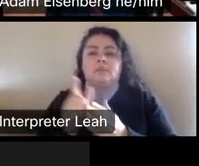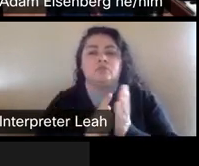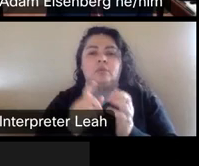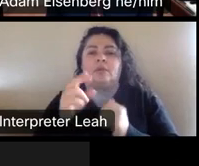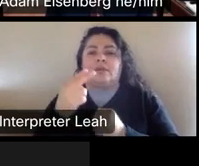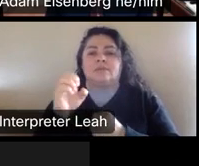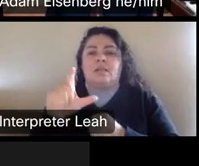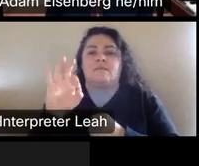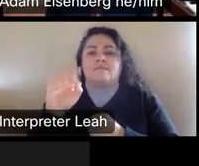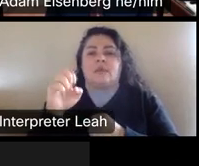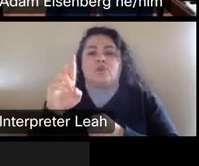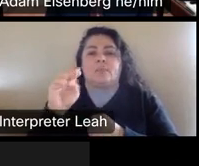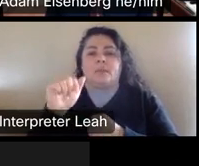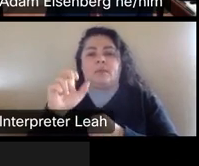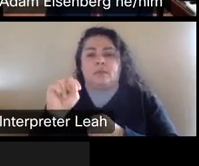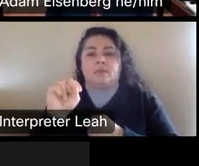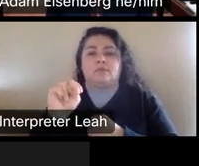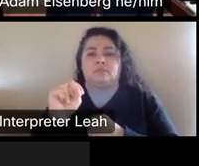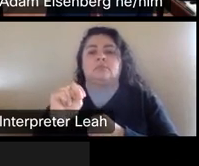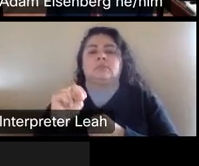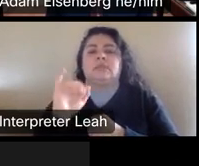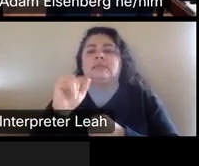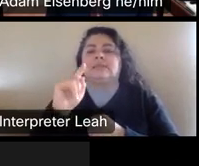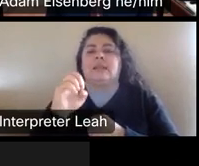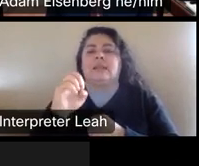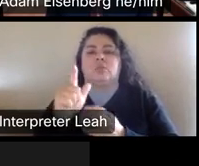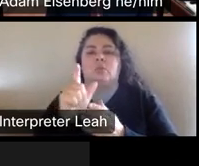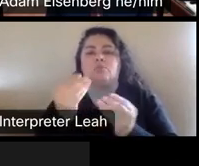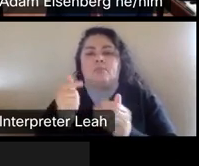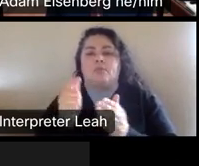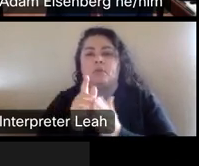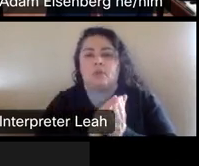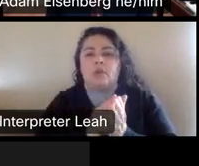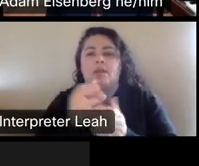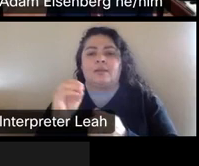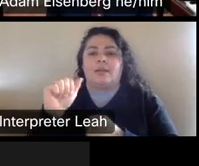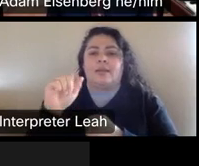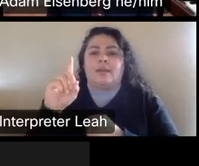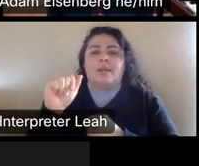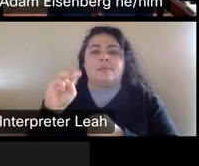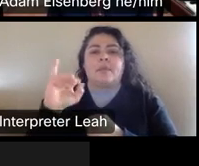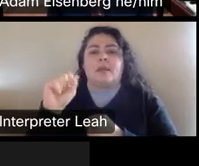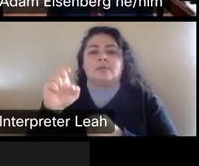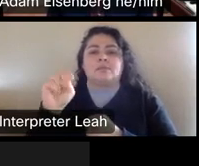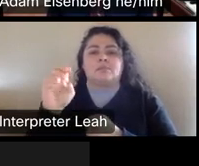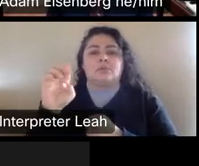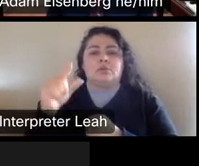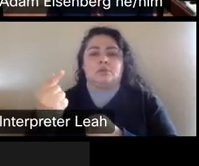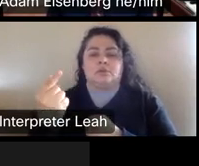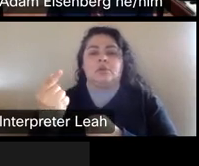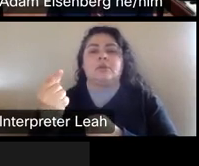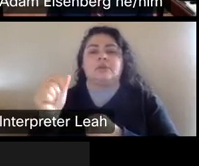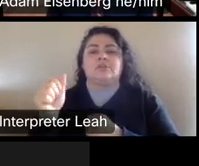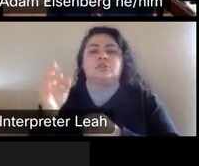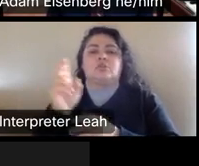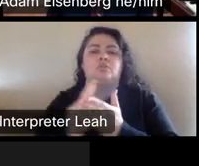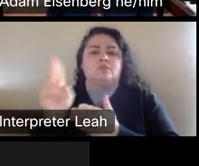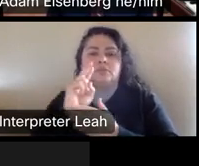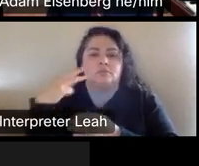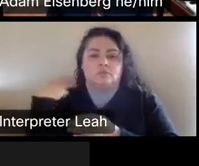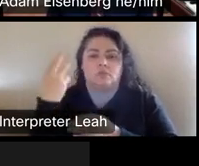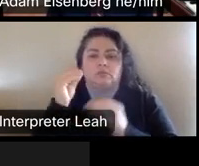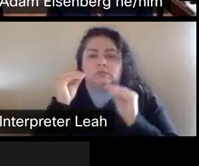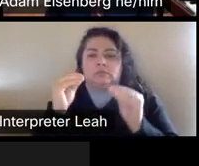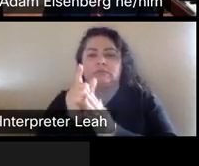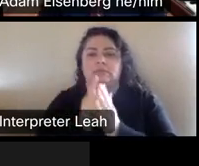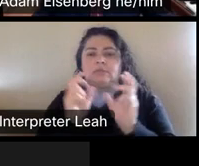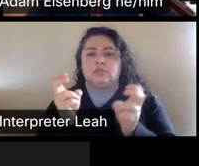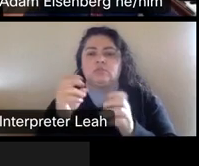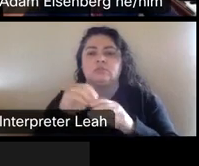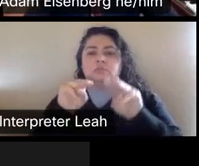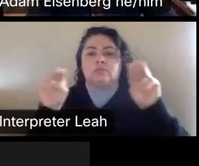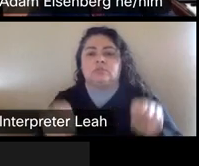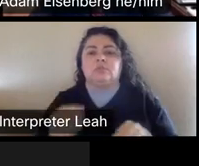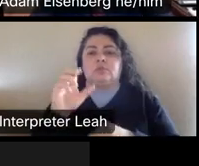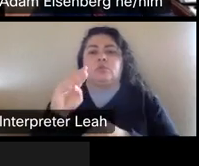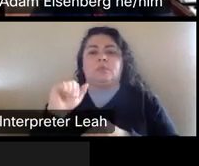Who specializes in intellectual property law and then Adam Eisenberg adjunct professor at the University of Washington who teaches legal issues and museums as well as criminal justice classes.